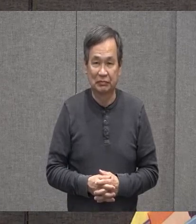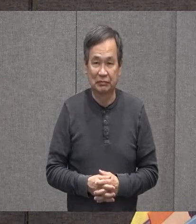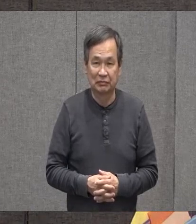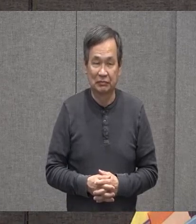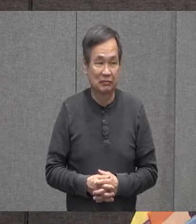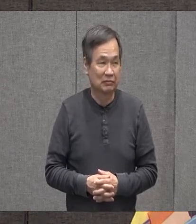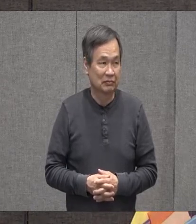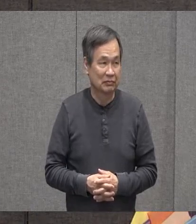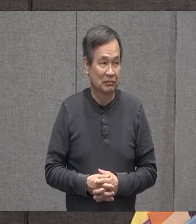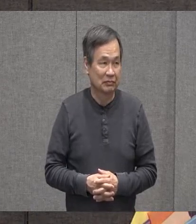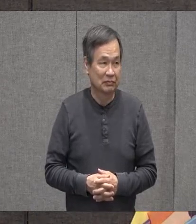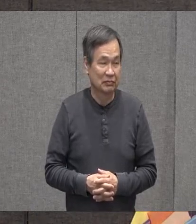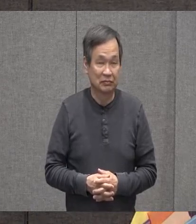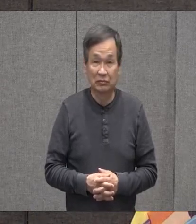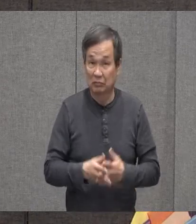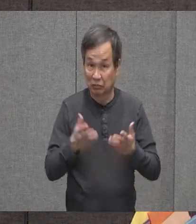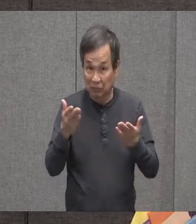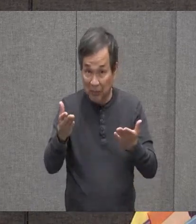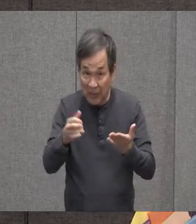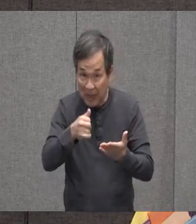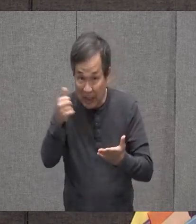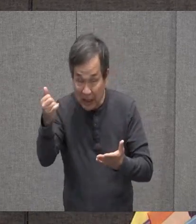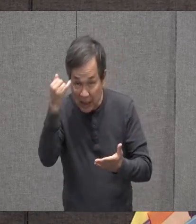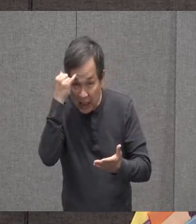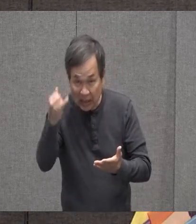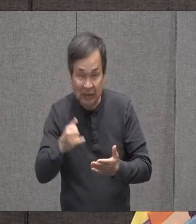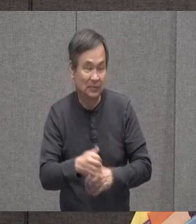Alright. Or even one more way might be